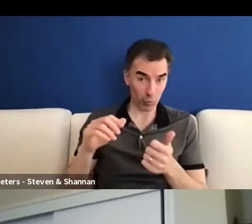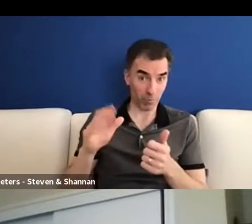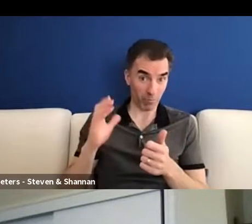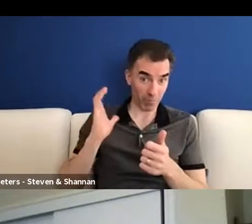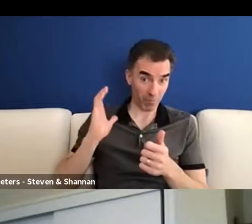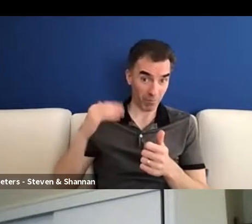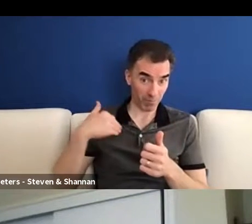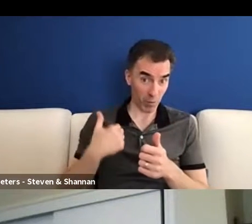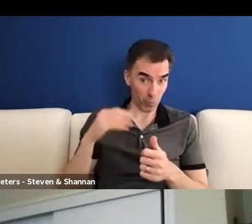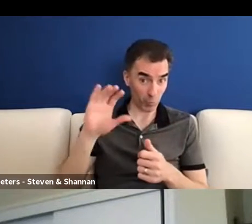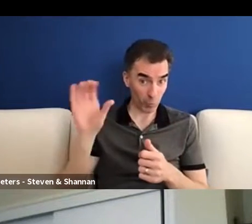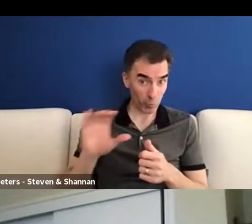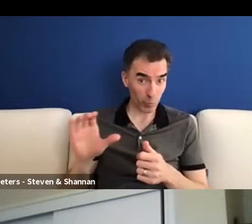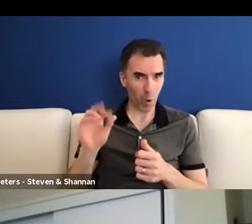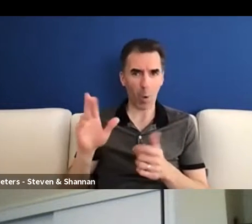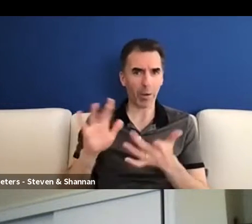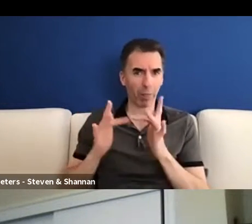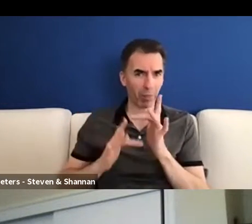ideas. Oh, yeah.